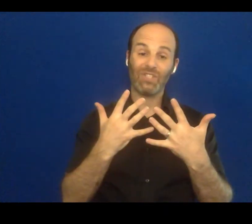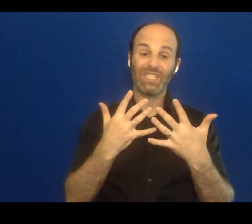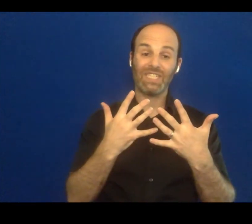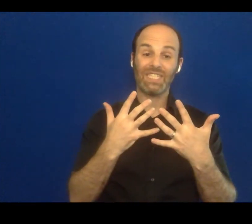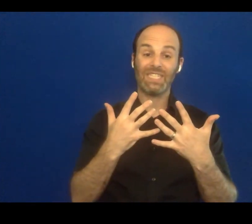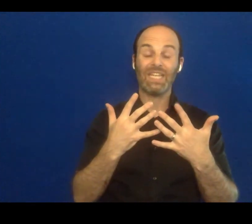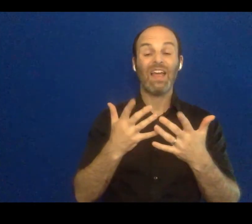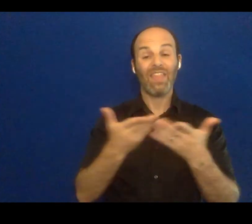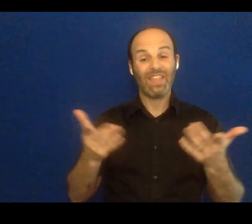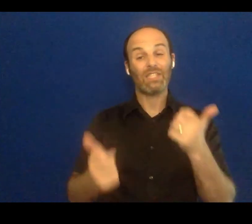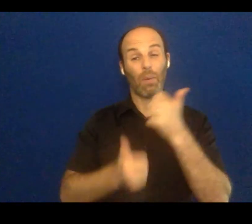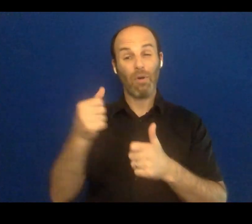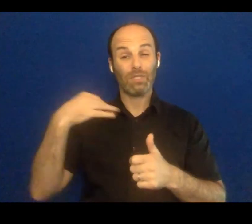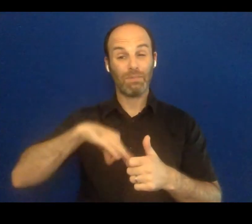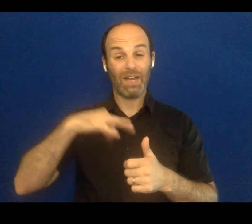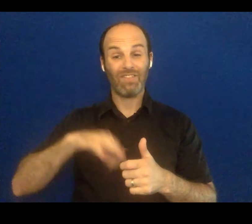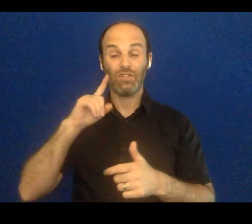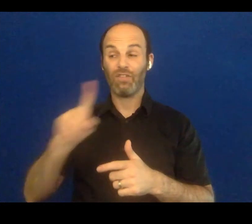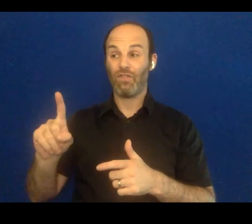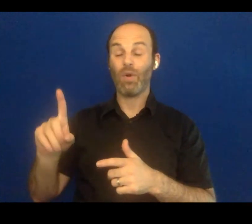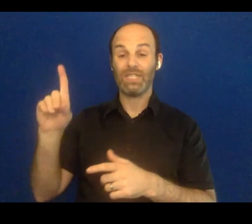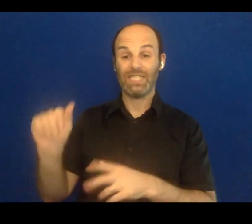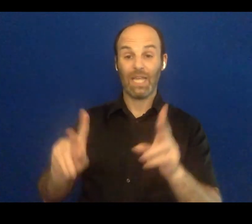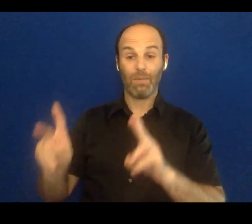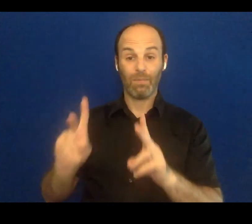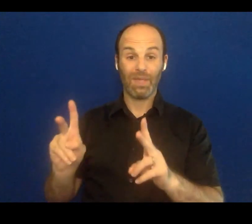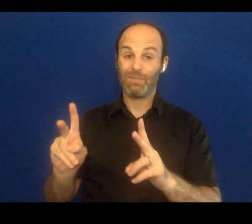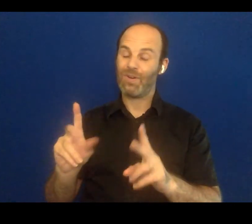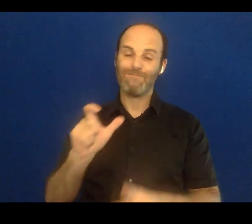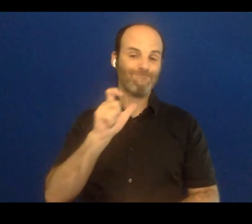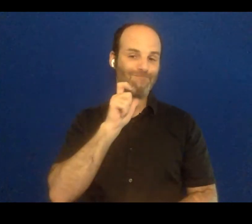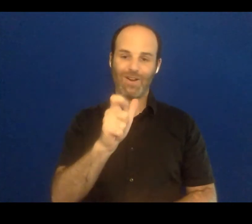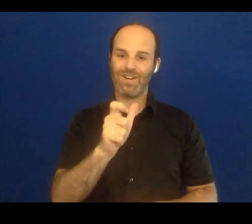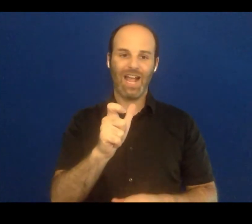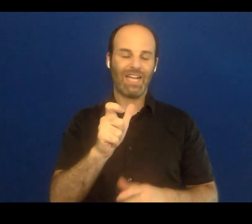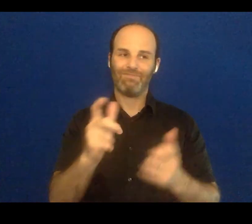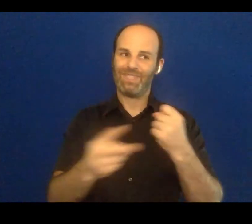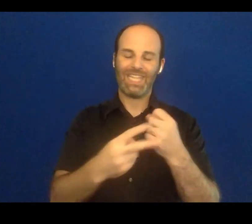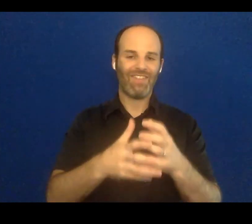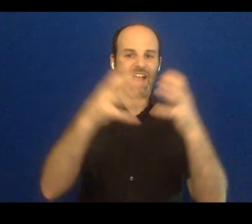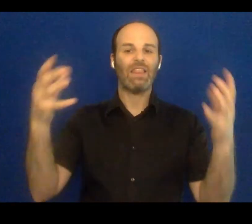THINGS MOST BENEFICIAL TO DISABLED PEOPLE ARE NOT THE THINGS THAT ARE SAVING ENORMOUS